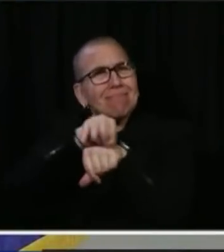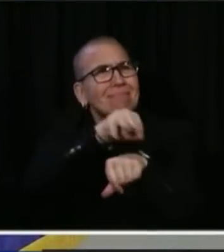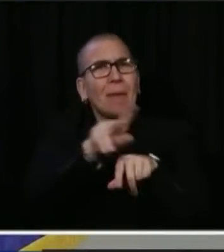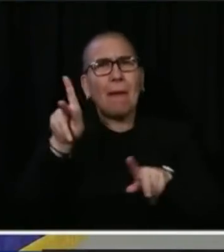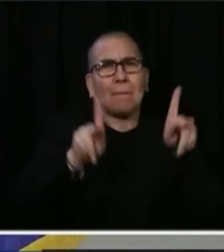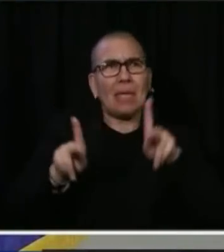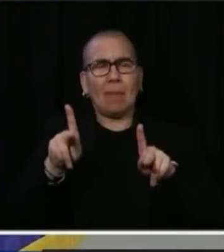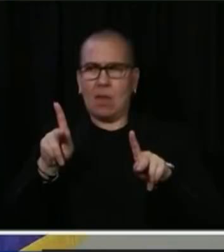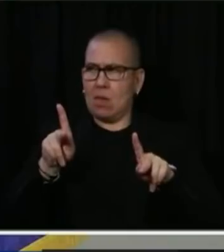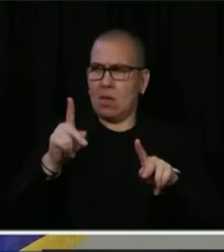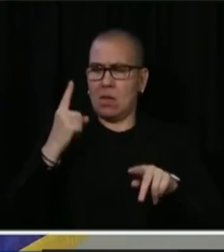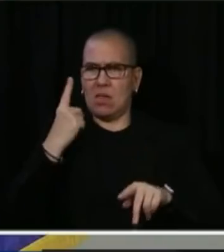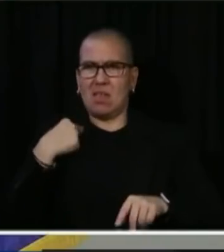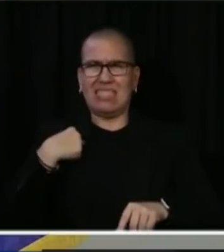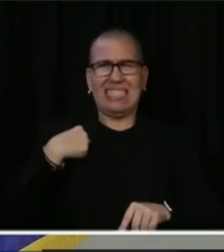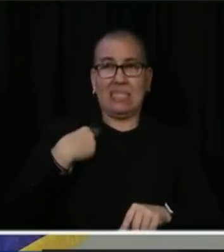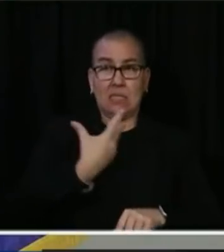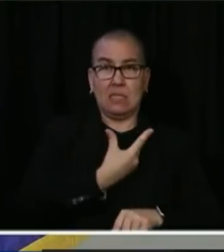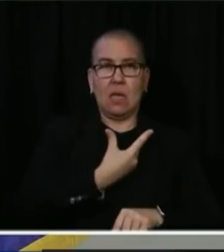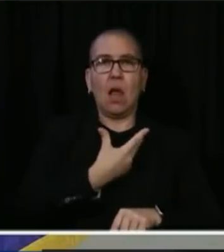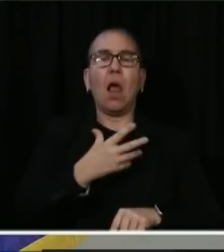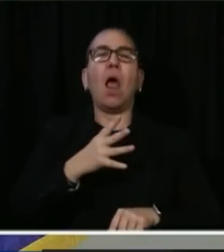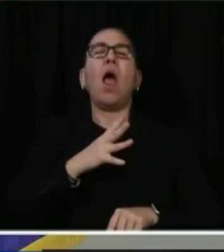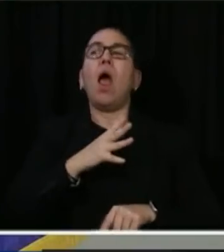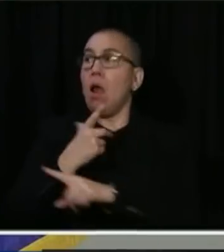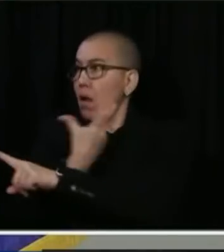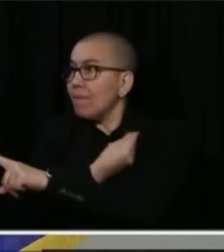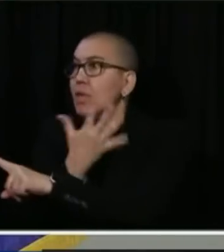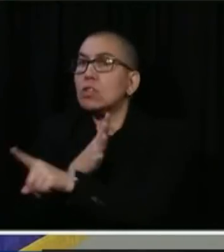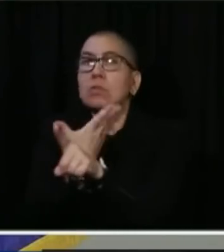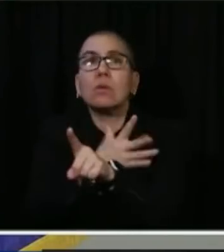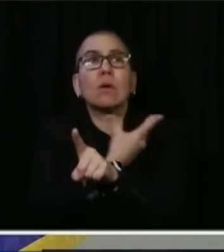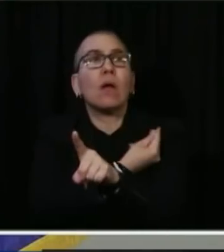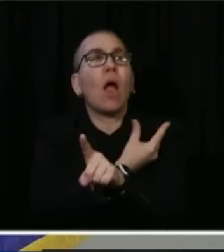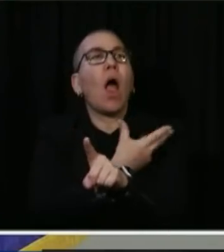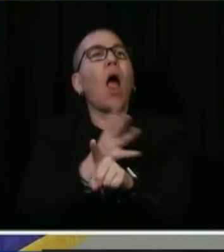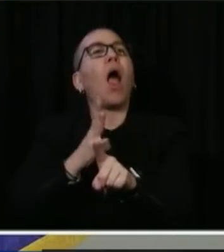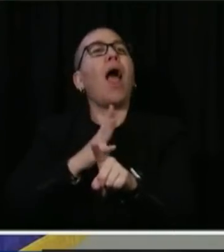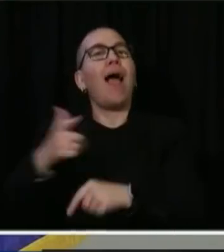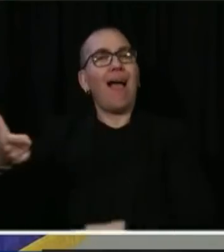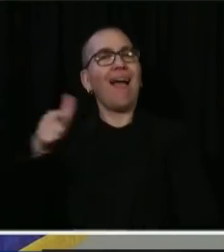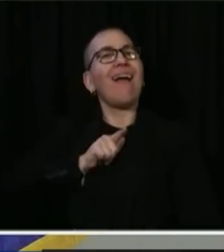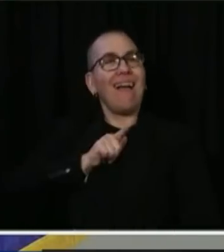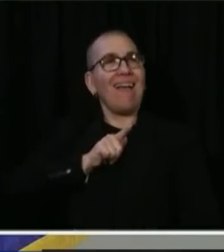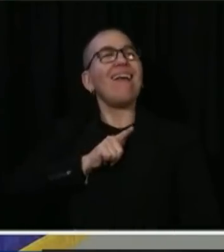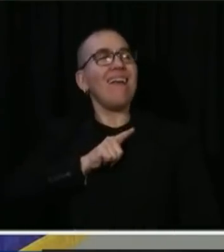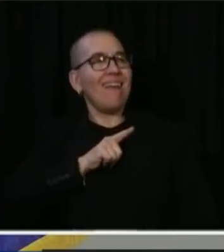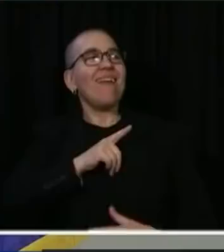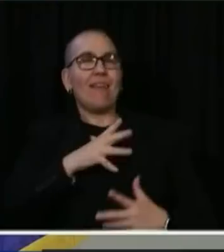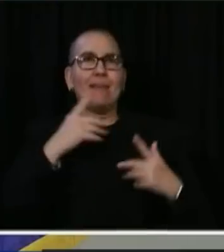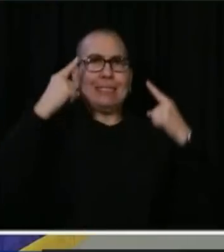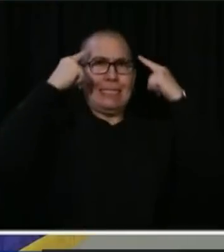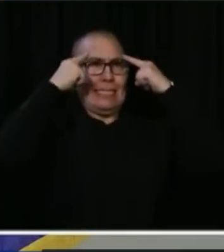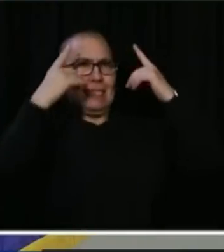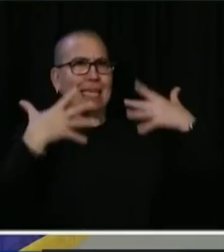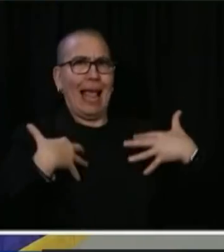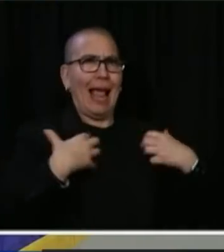MINNESOTANS, WE'VE GOT A LITTLE WAY TO GO AND THE PATH IS GETTING TO ALL THE COMMUNITIES.